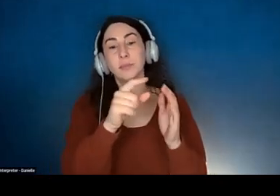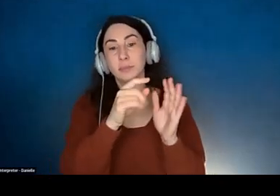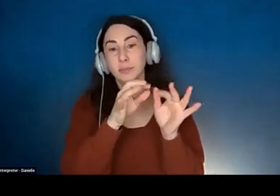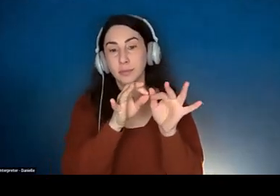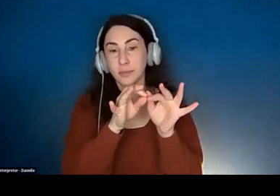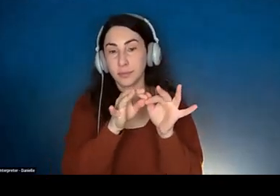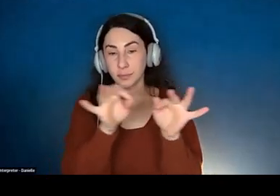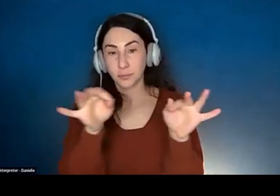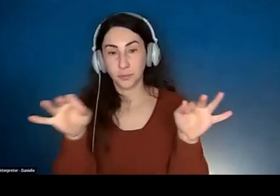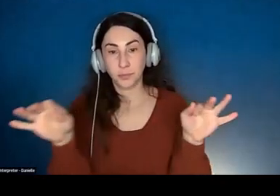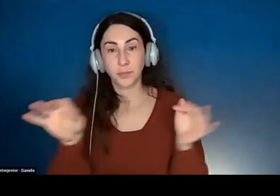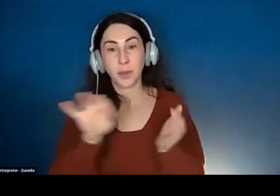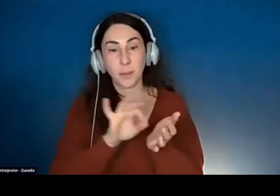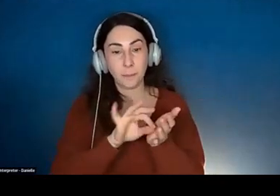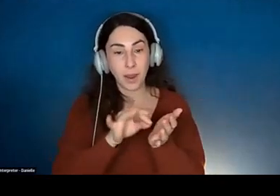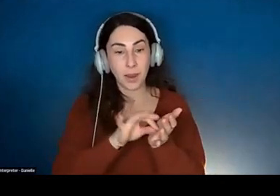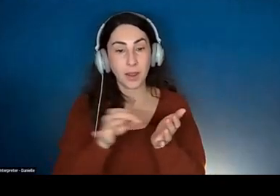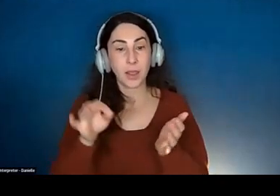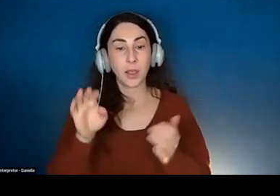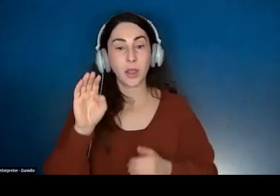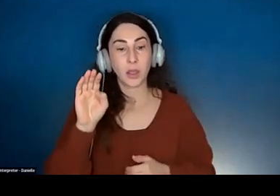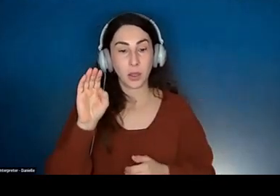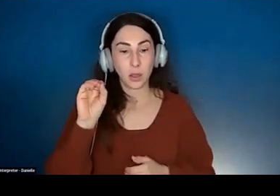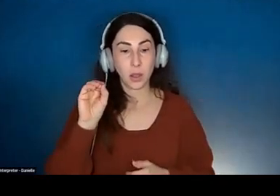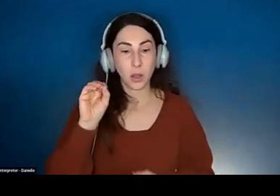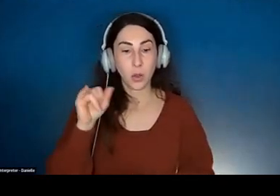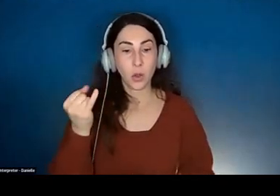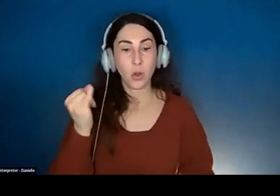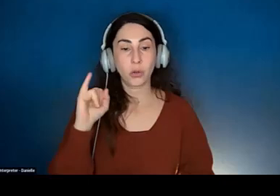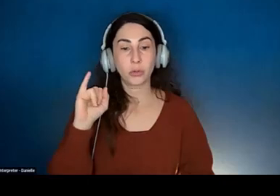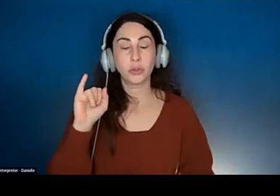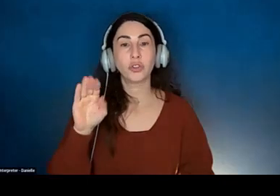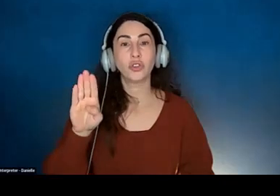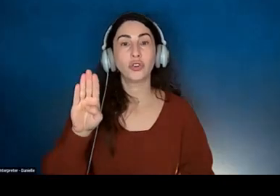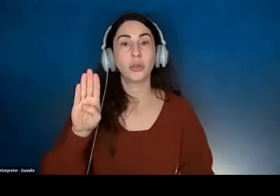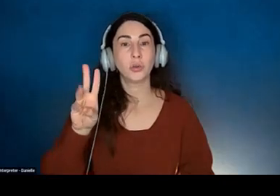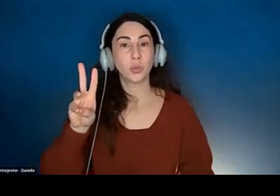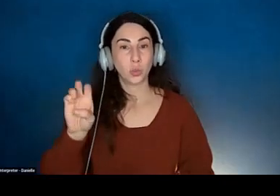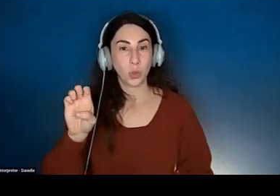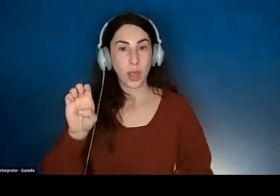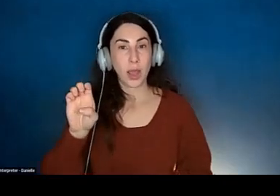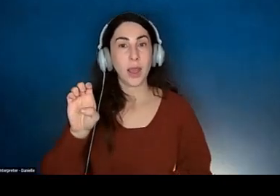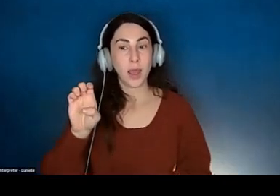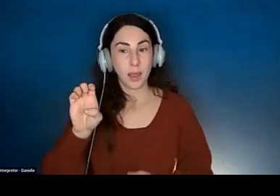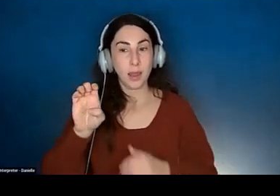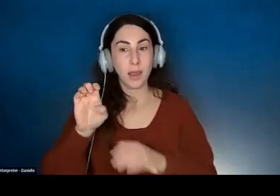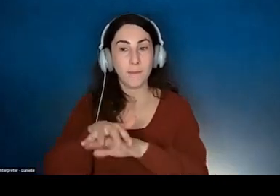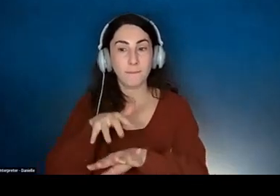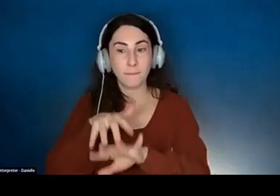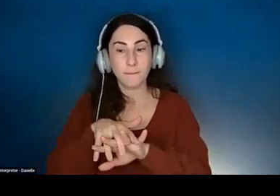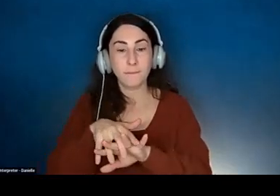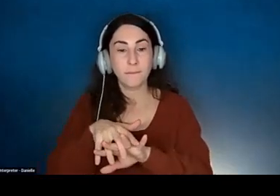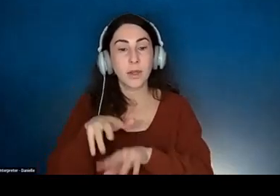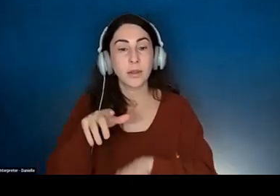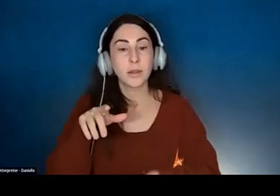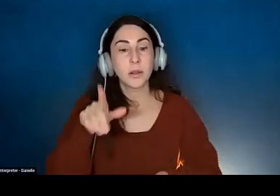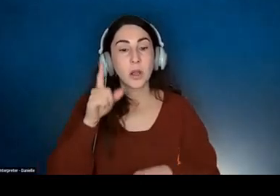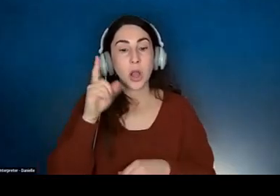Department of Health and Human Services as part of a financial assistance award 100% funded by CMS and